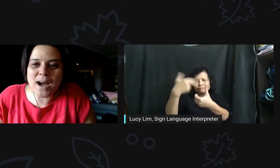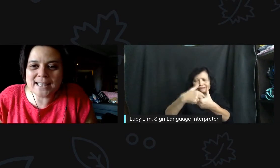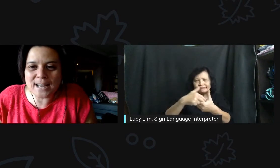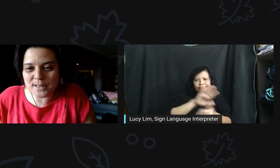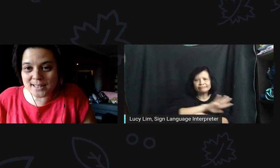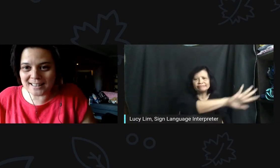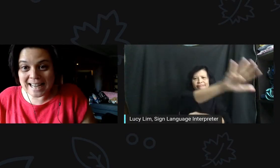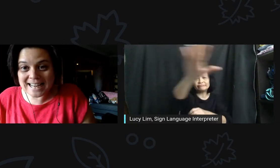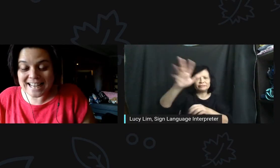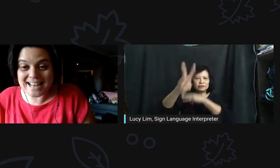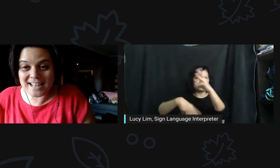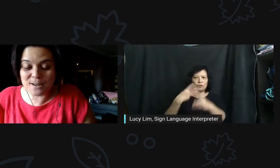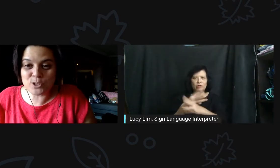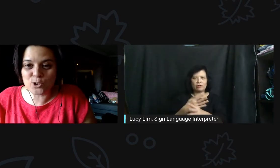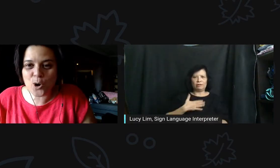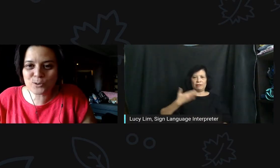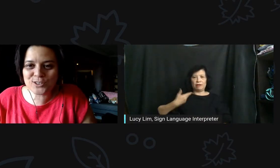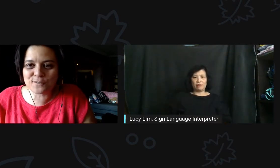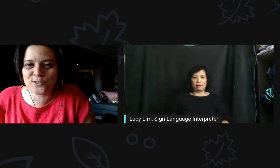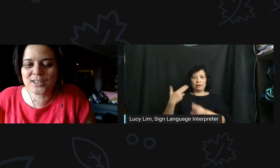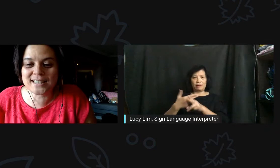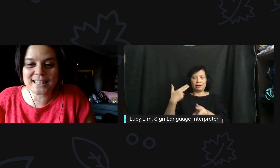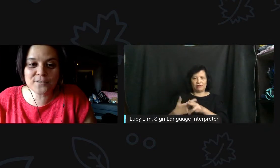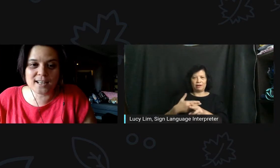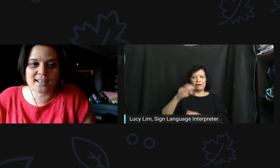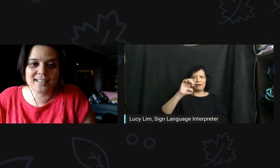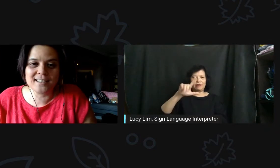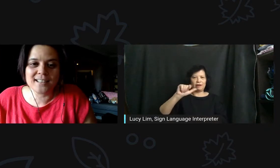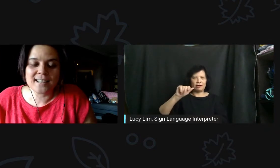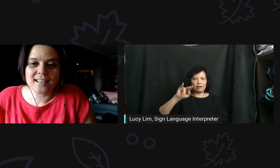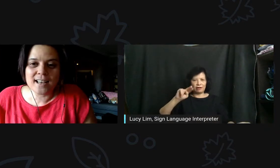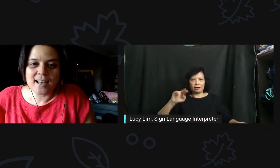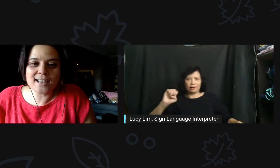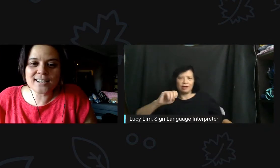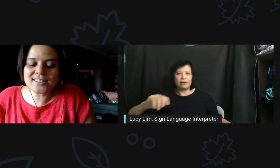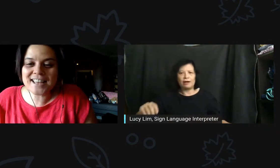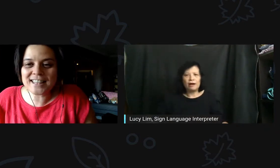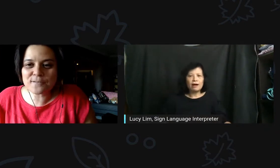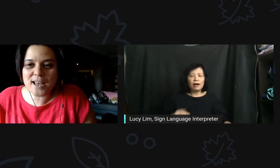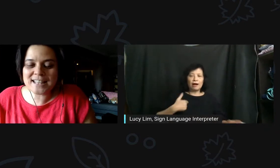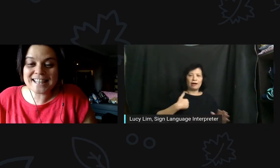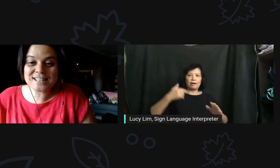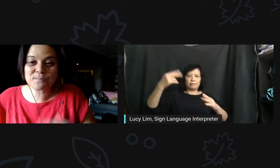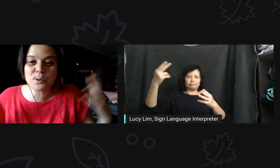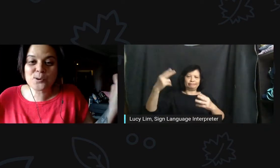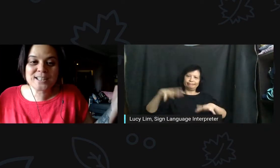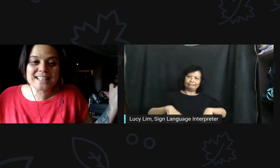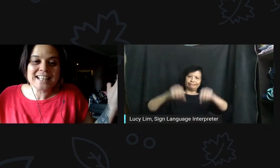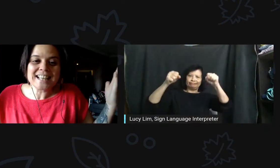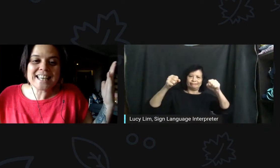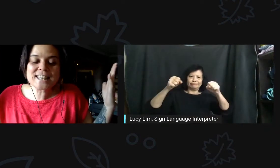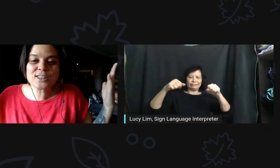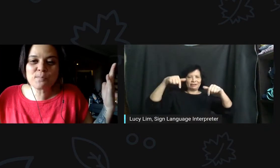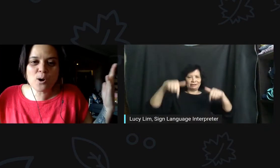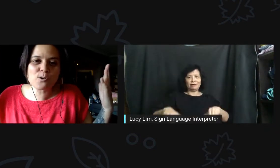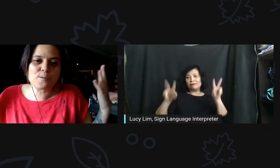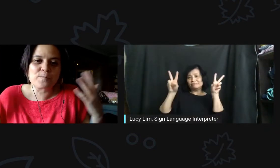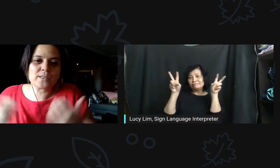my name is Elaine and I am your host for this evening. As I said the event is the Poet is the Poem.